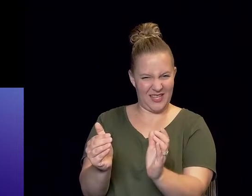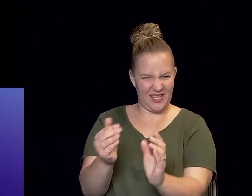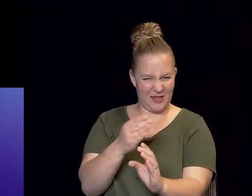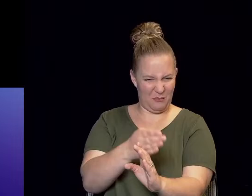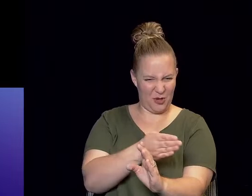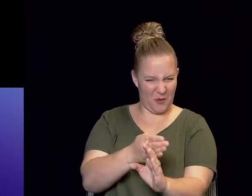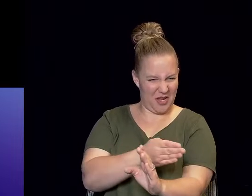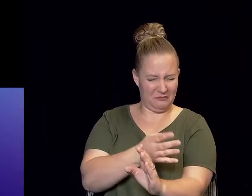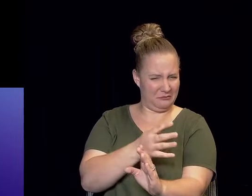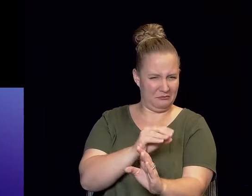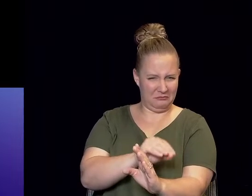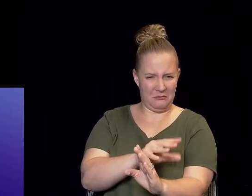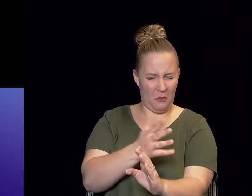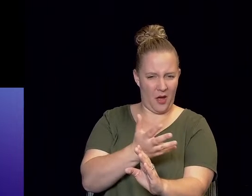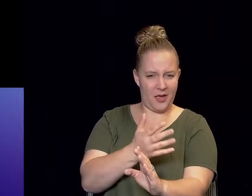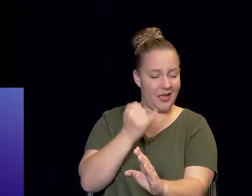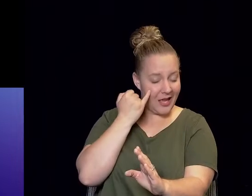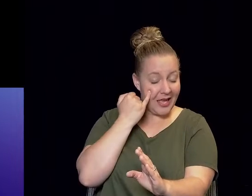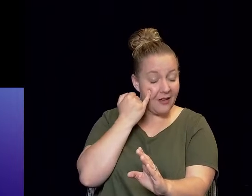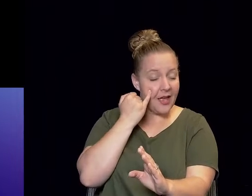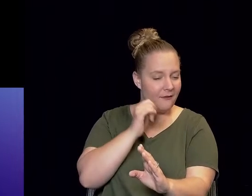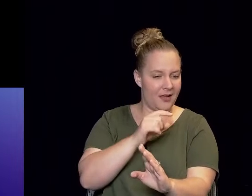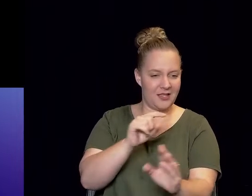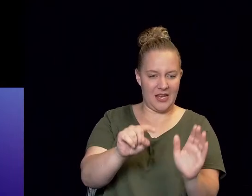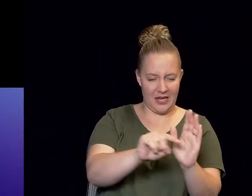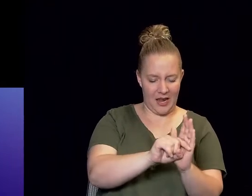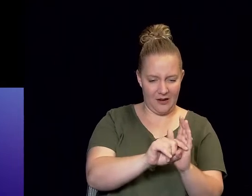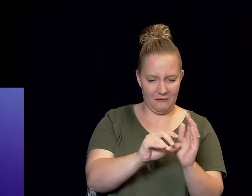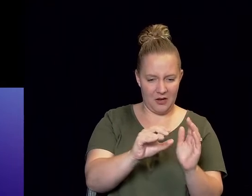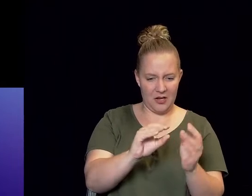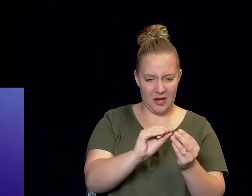Hopefully we're thinking, well if it's a negative and there's no number, hopefully we know to add